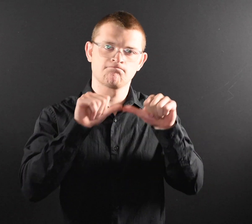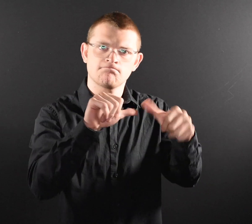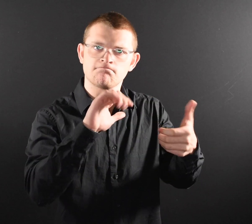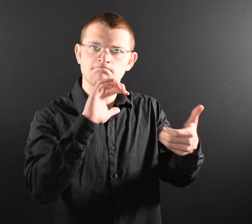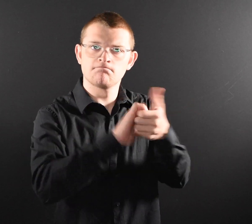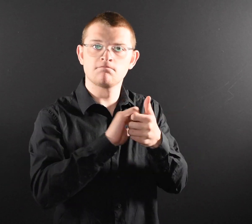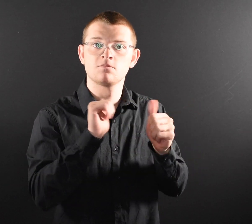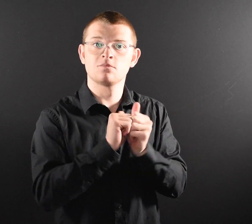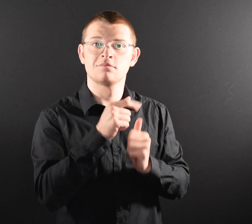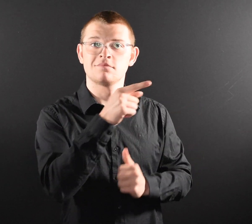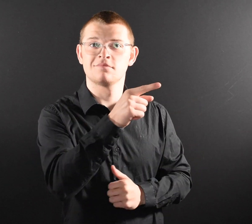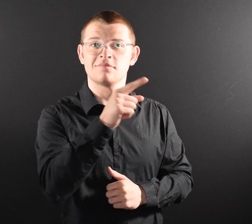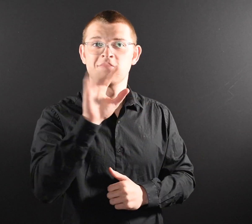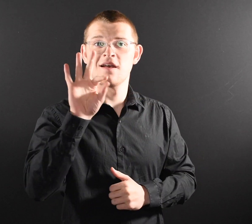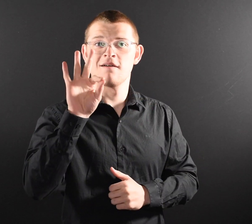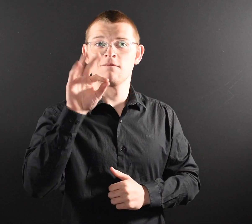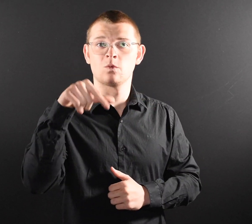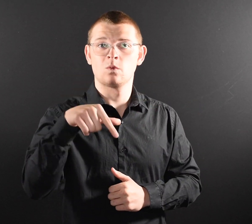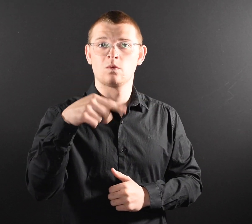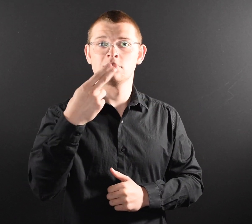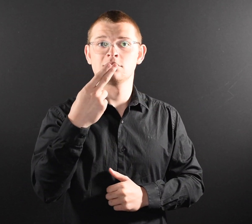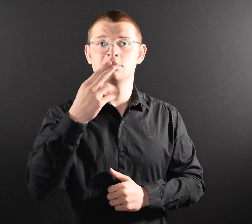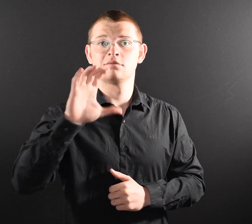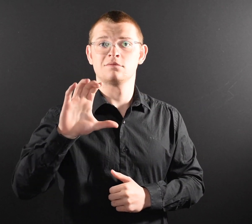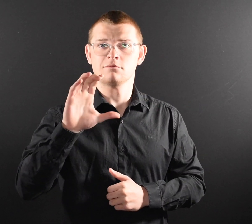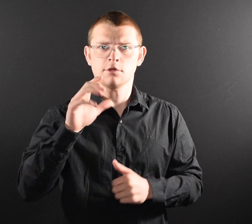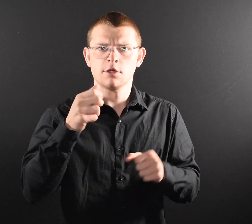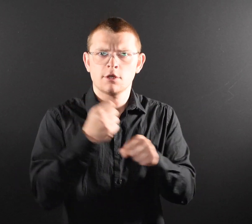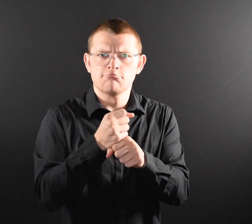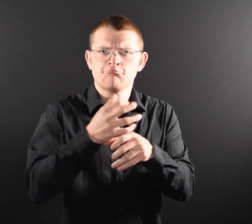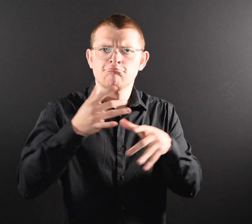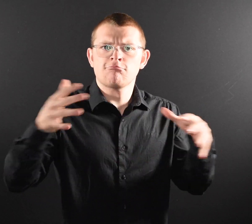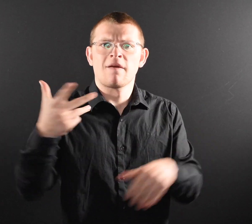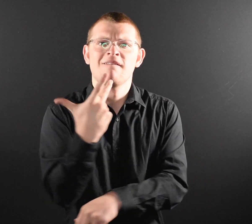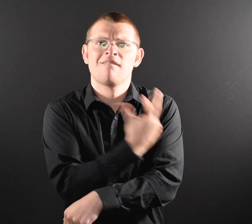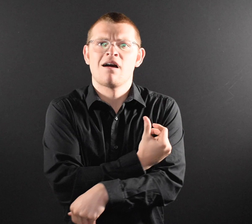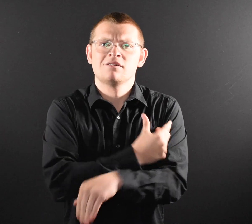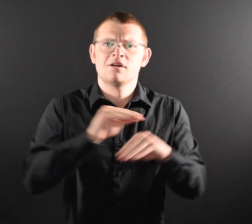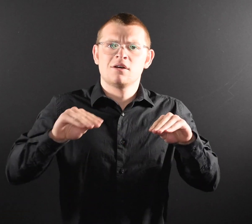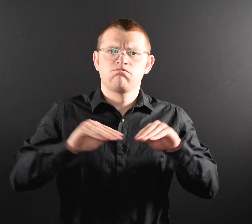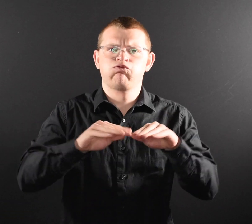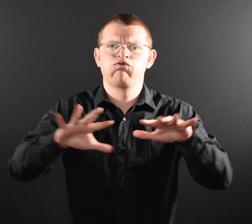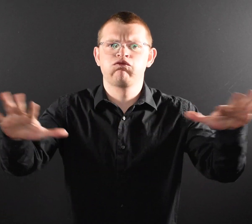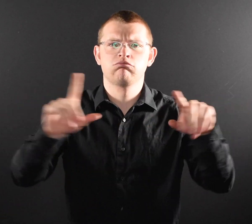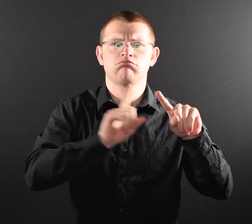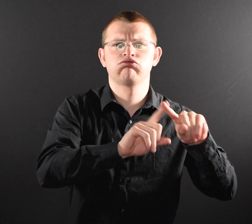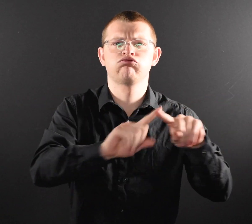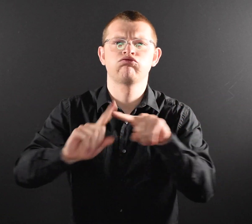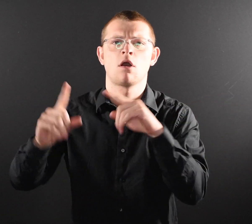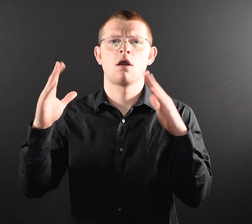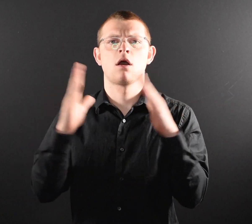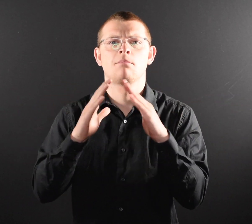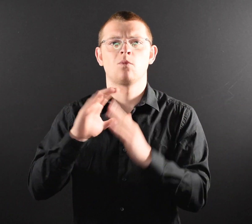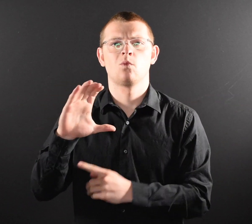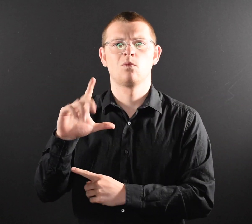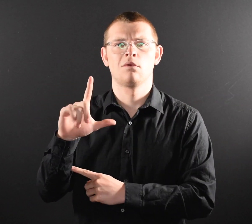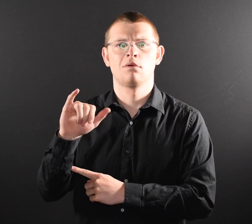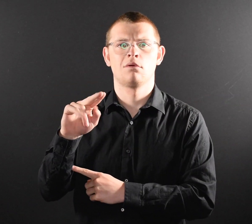o Continue partnerships with FQHCs and expand vaccine distribution to community clinics